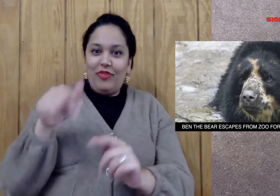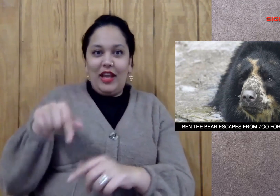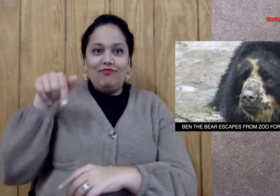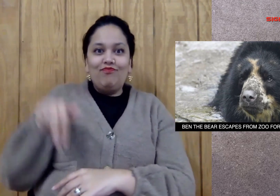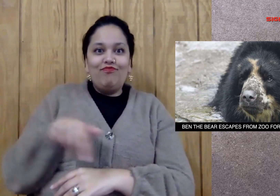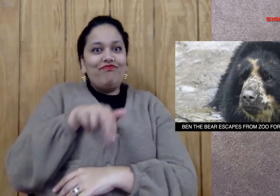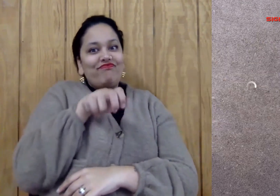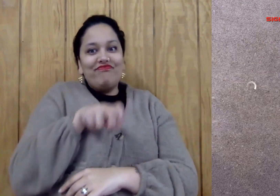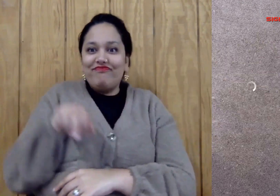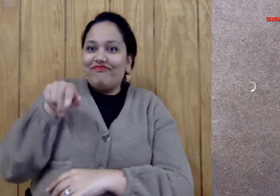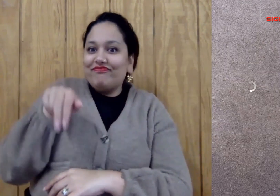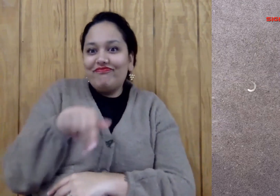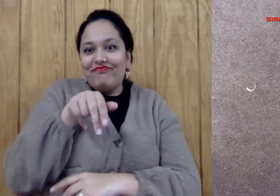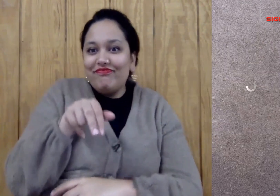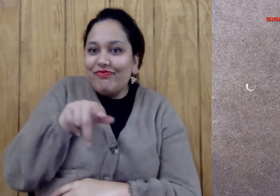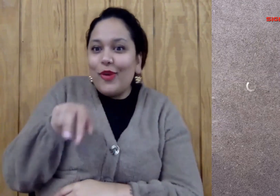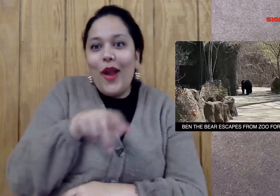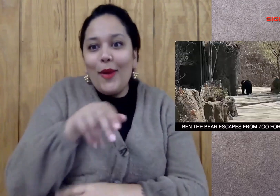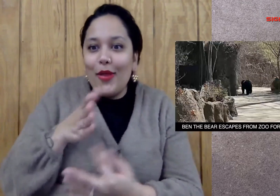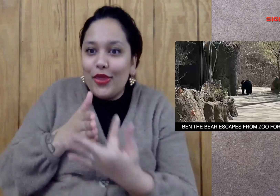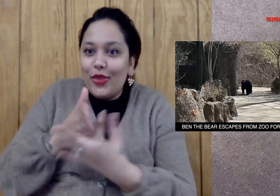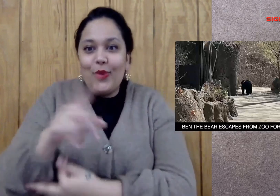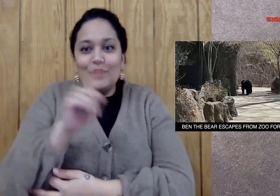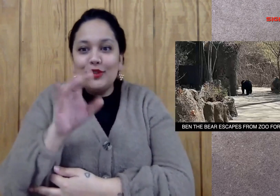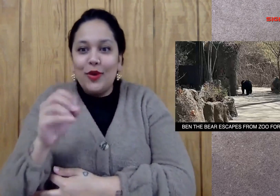around the zoo for about an hour.